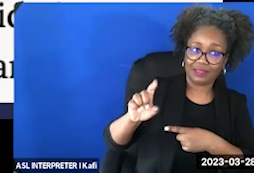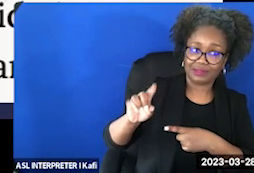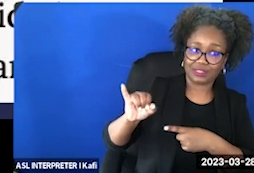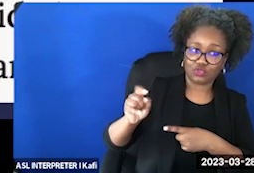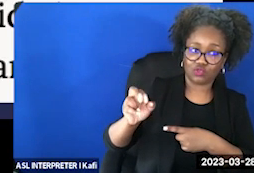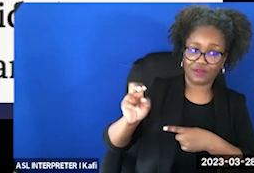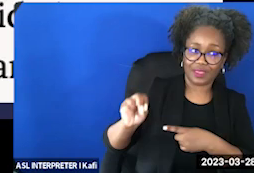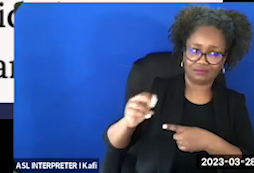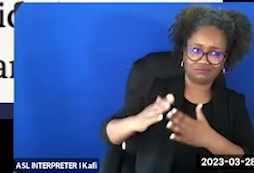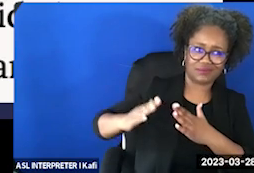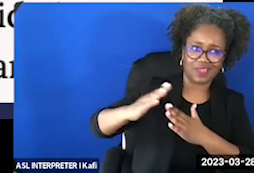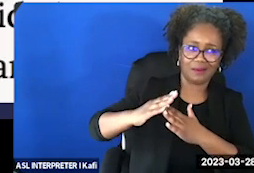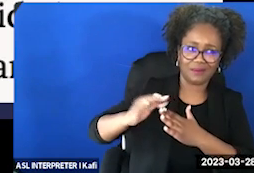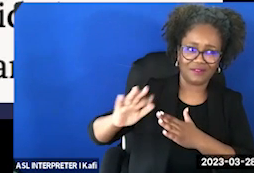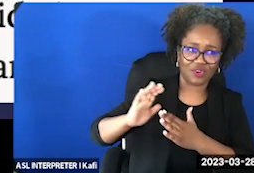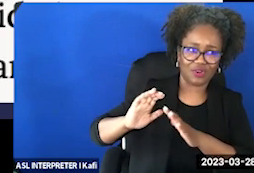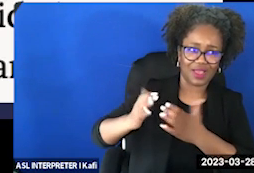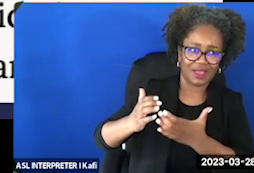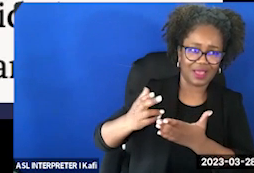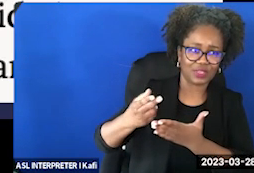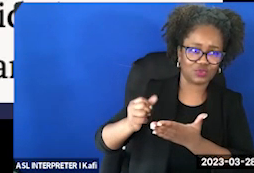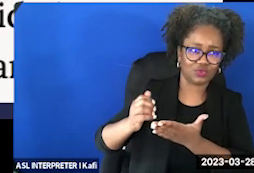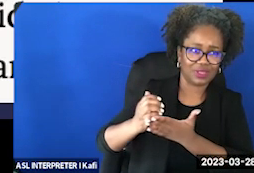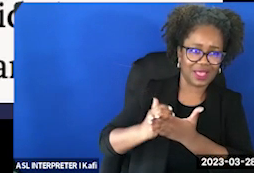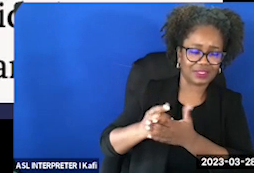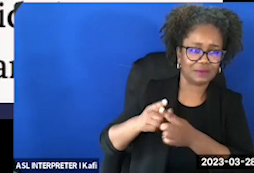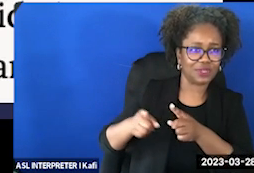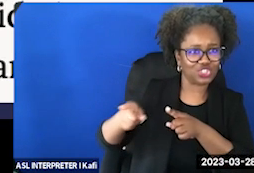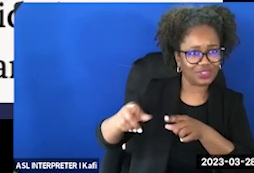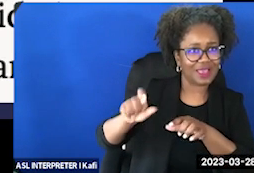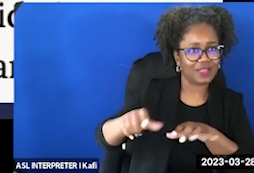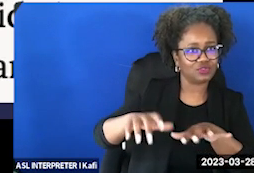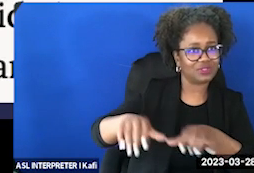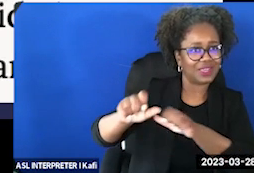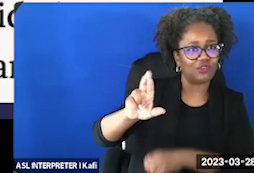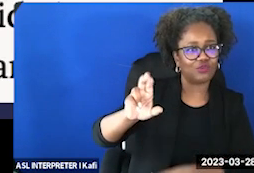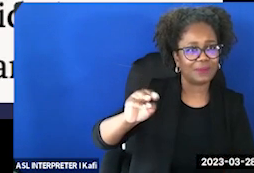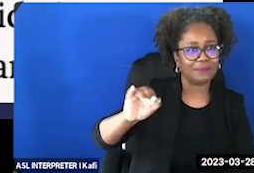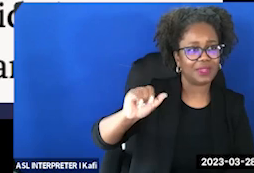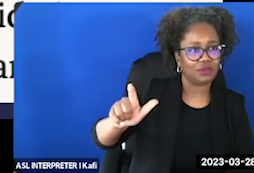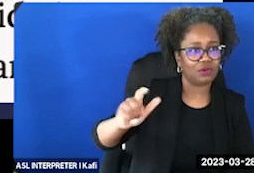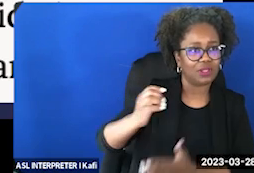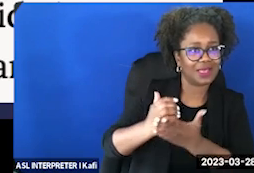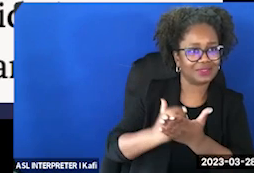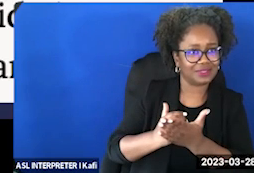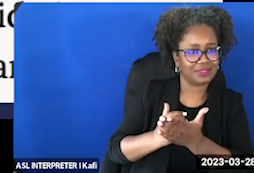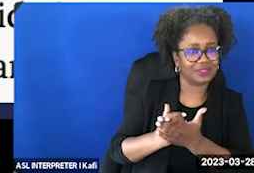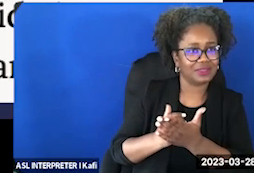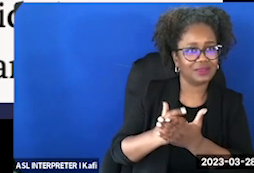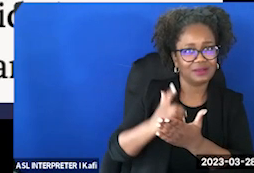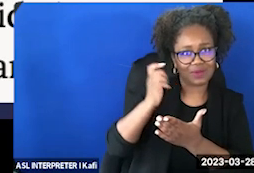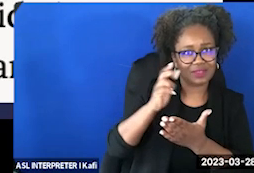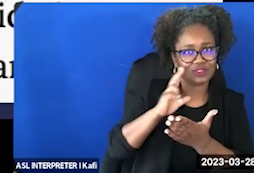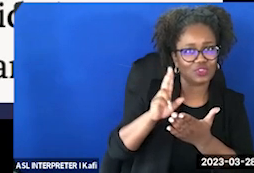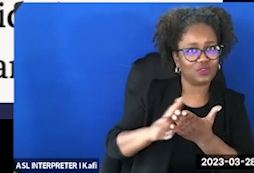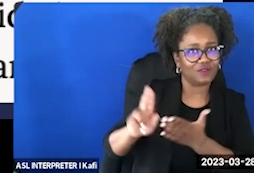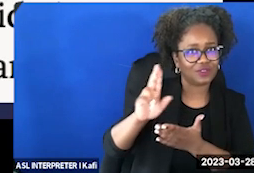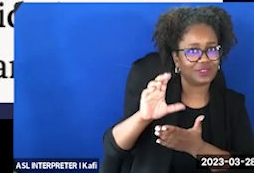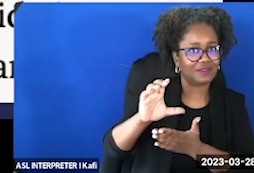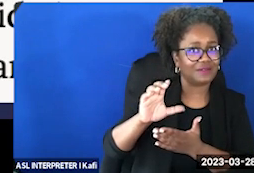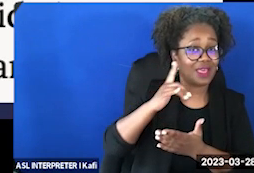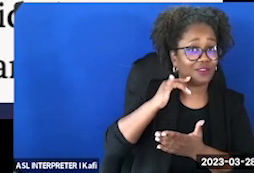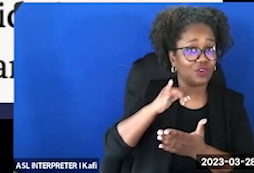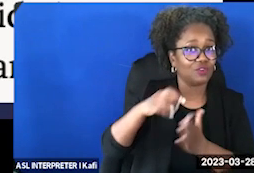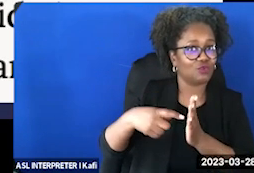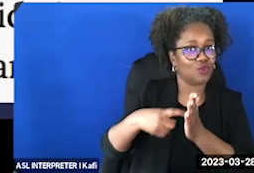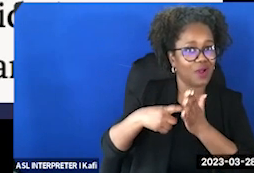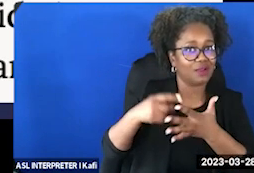Debbie Stine, Science & Technology Policy Academy: just to enter in the First Level classes, you know. at this, at this University of California campus. And so it really shows